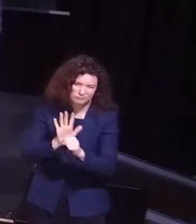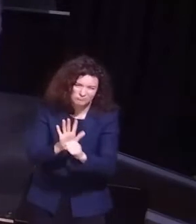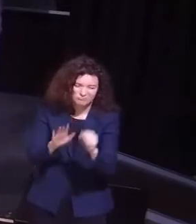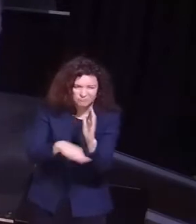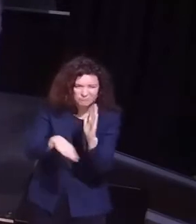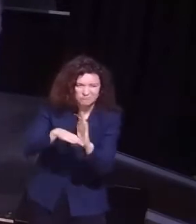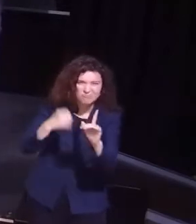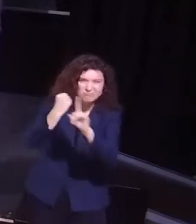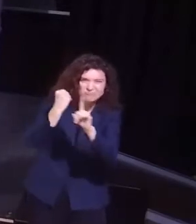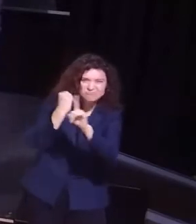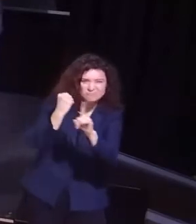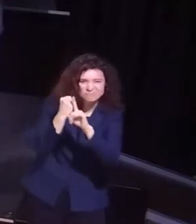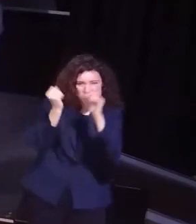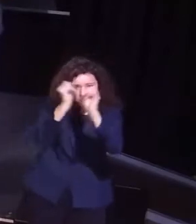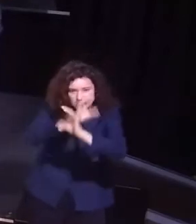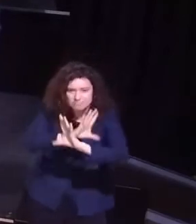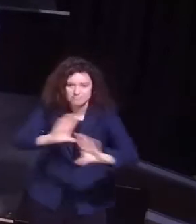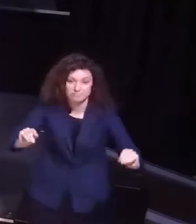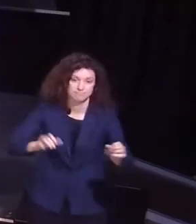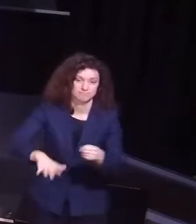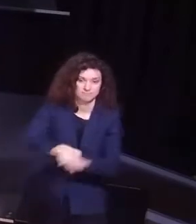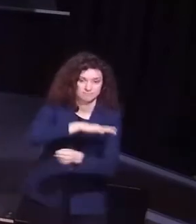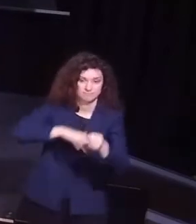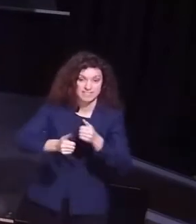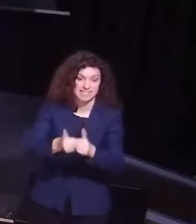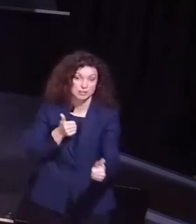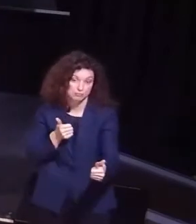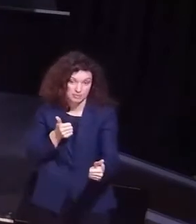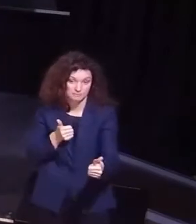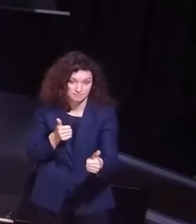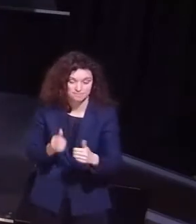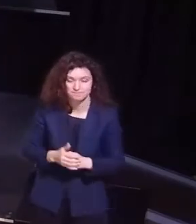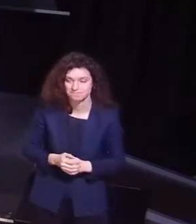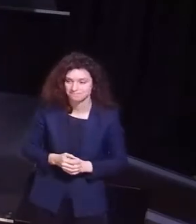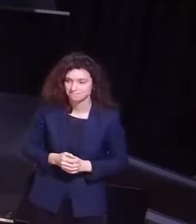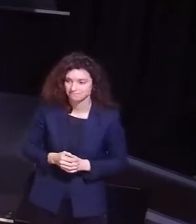broadly across the industry or across this company.